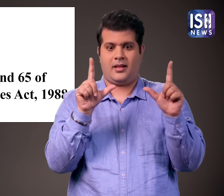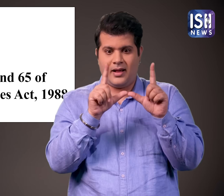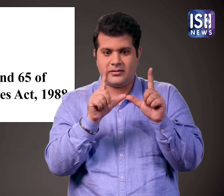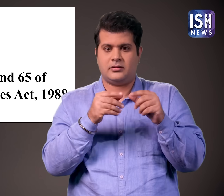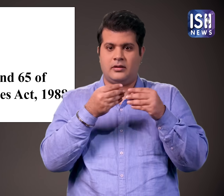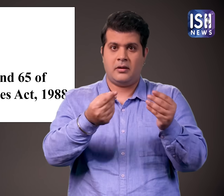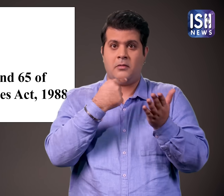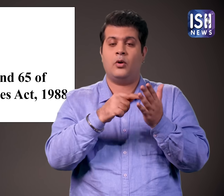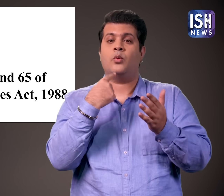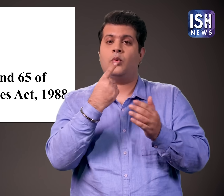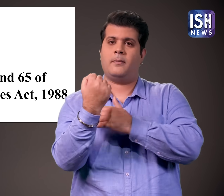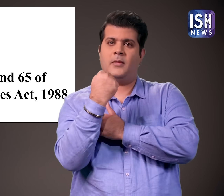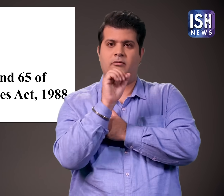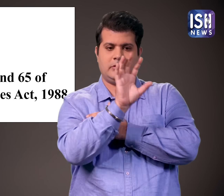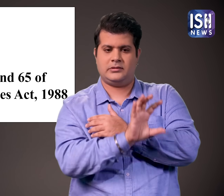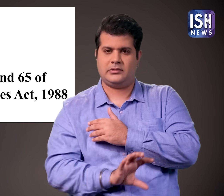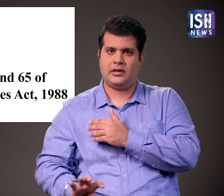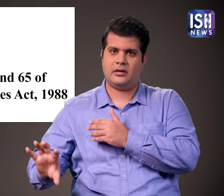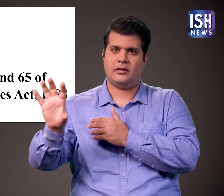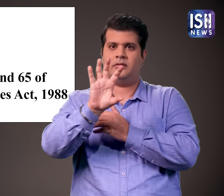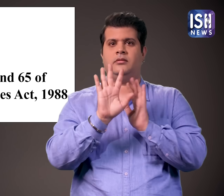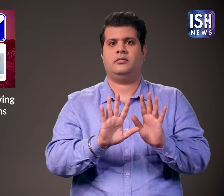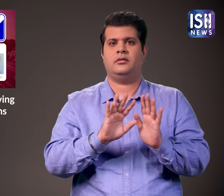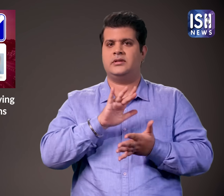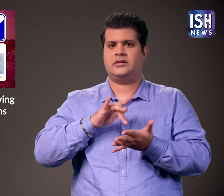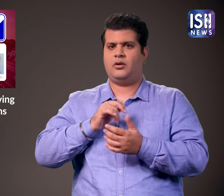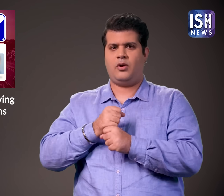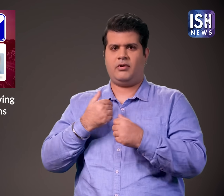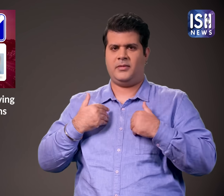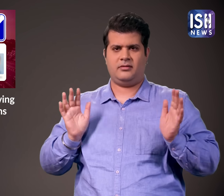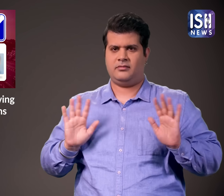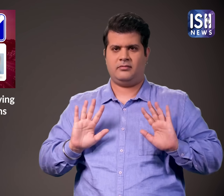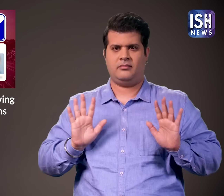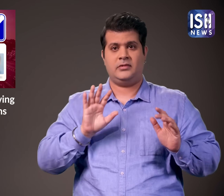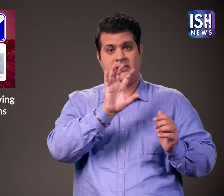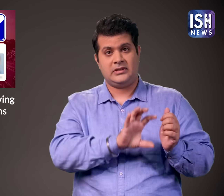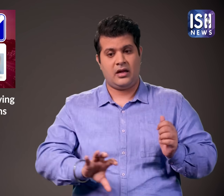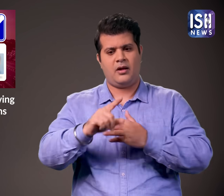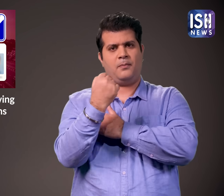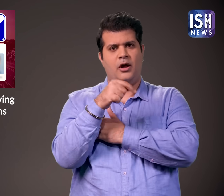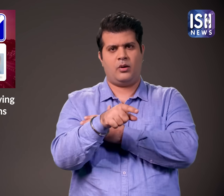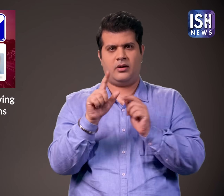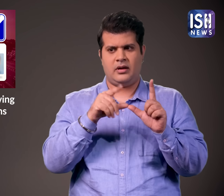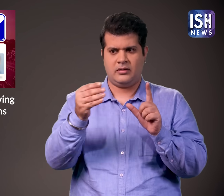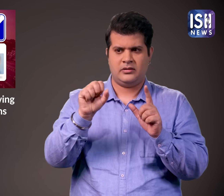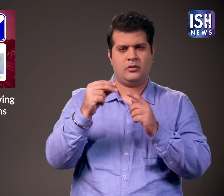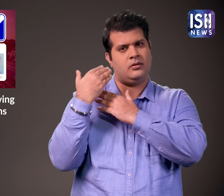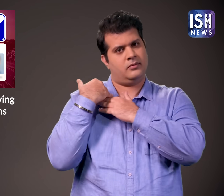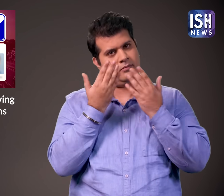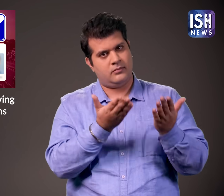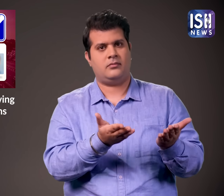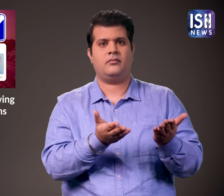gives State Governments the power to make rules for issuing licenses. The Centre doesn’t have that authority.